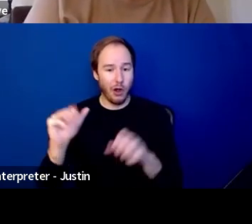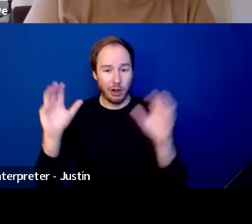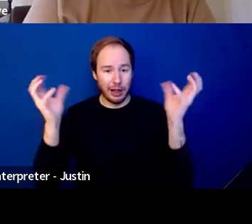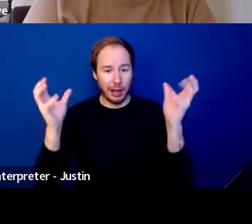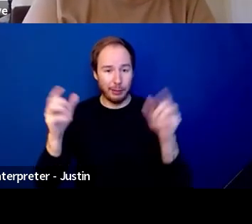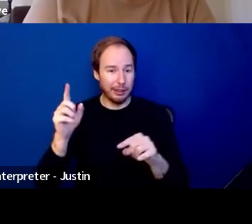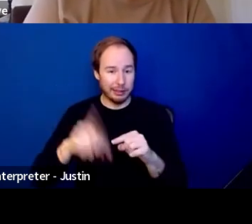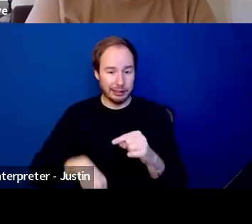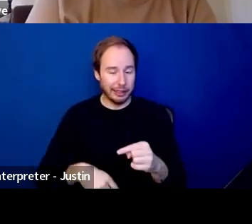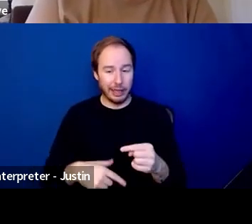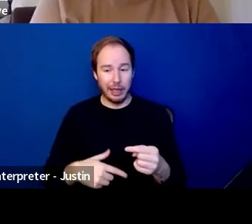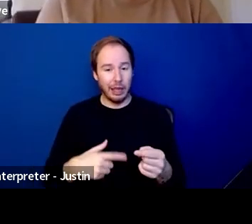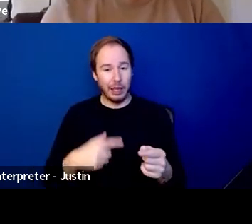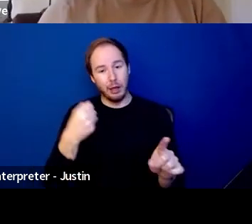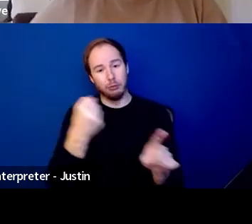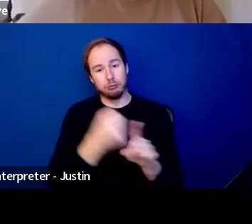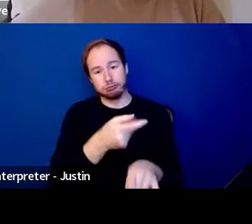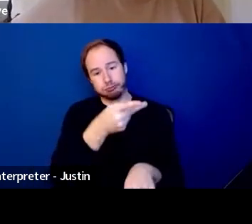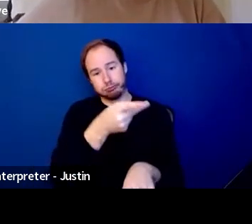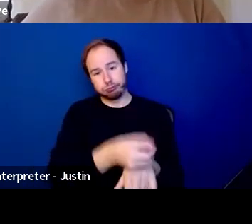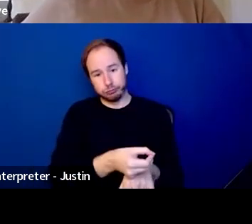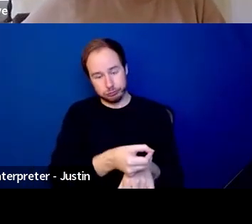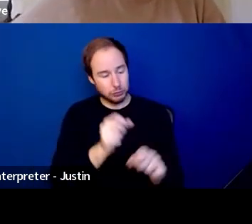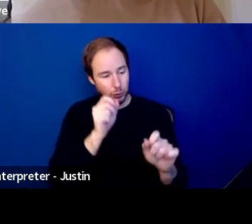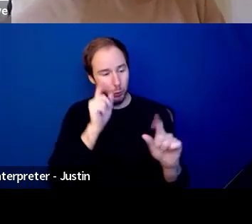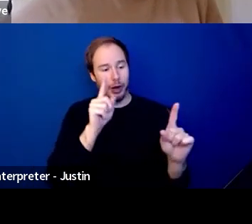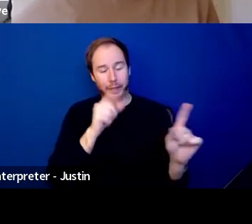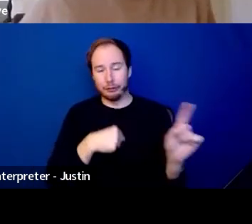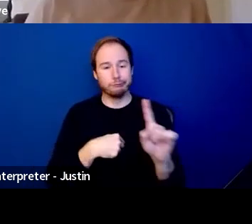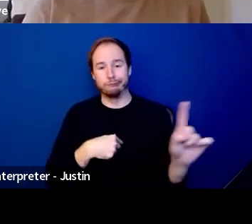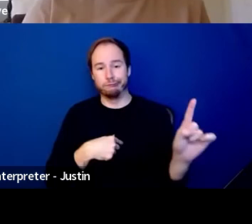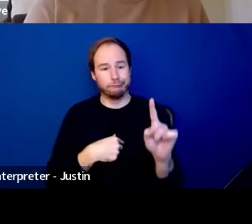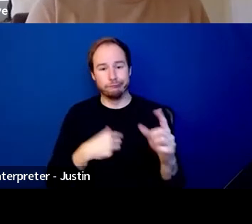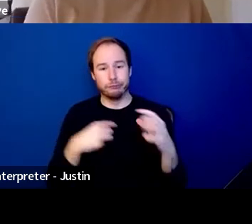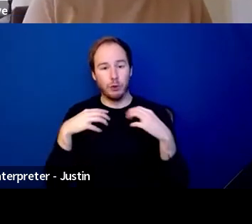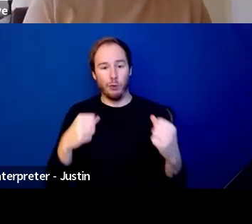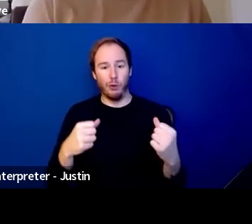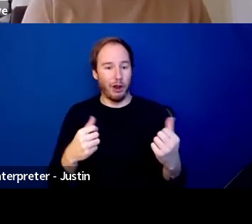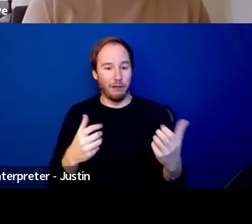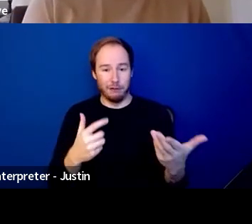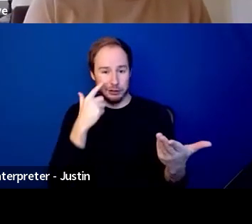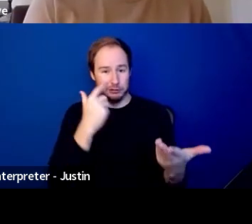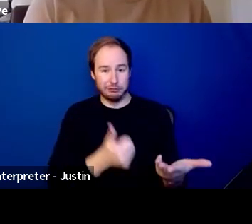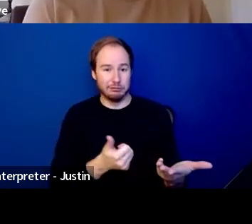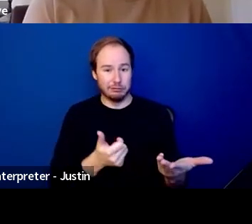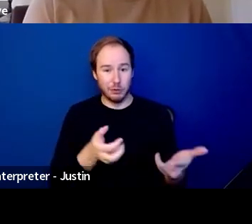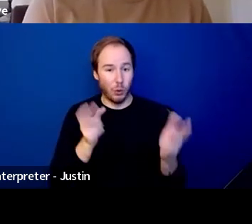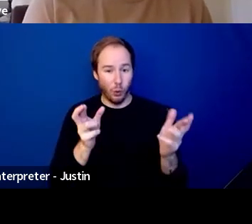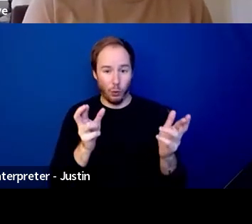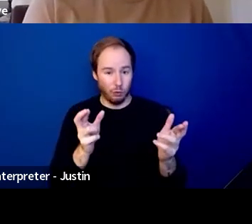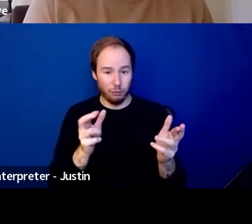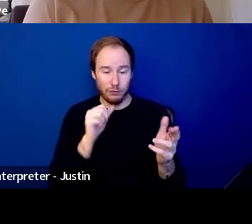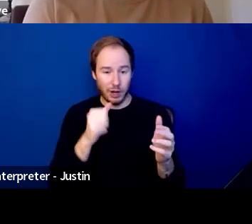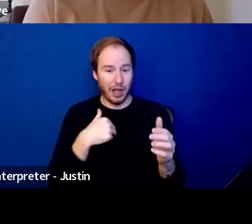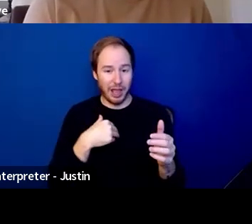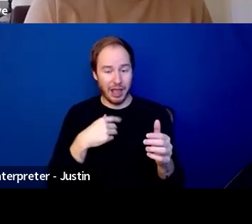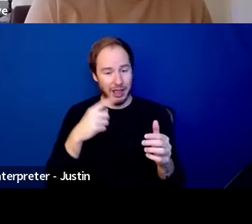So often people are just recovering in their tent, hoping they didn't have a concussion.